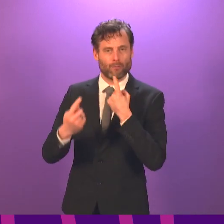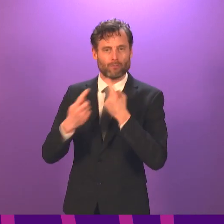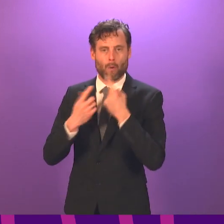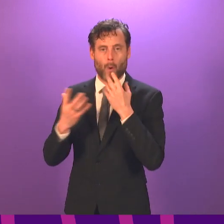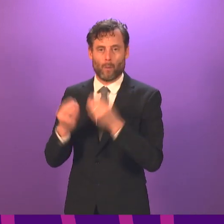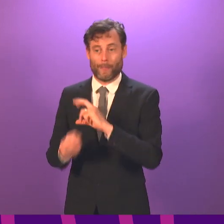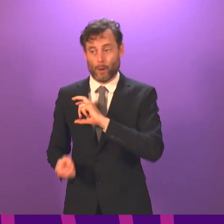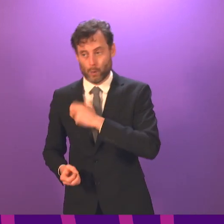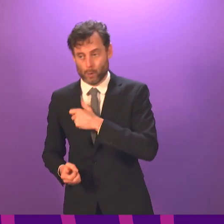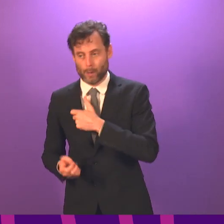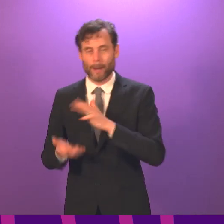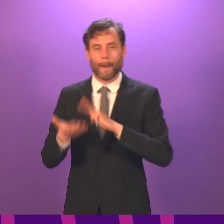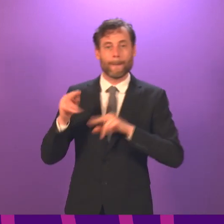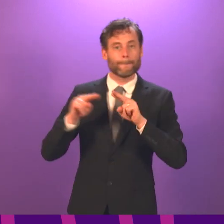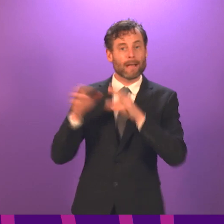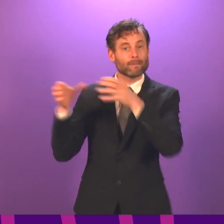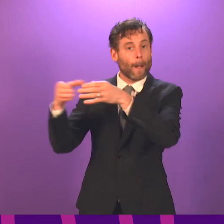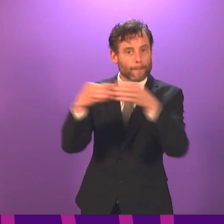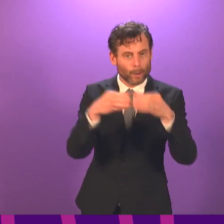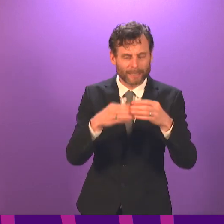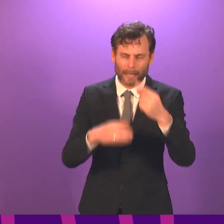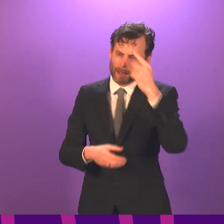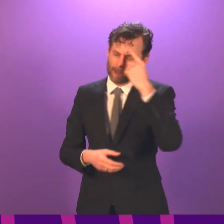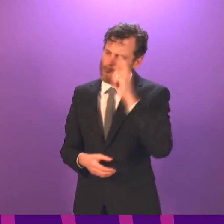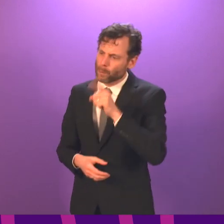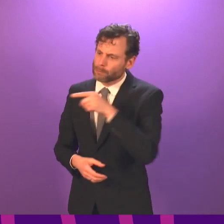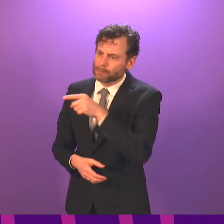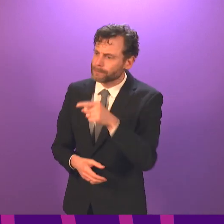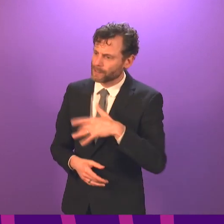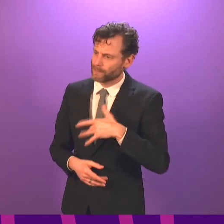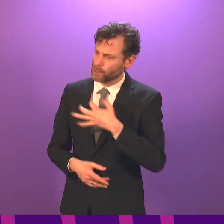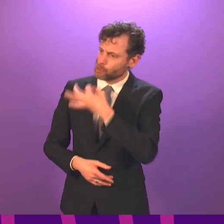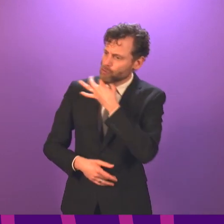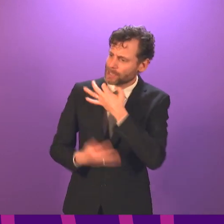measures to reduce risks in schools. The Covid education recovery group, which the Deputy